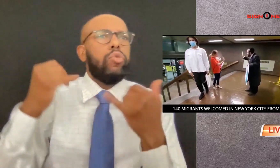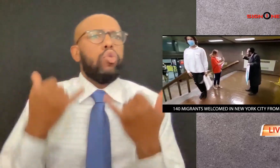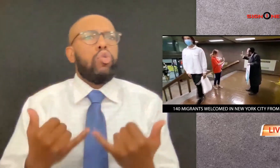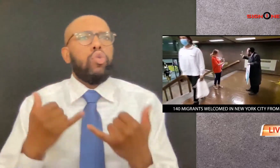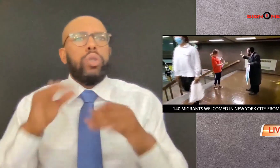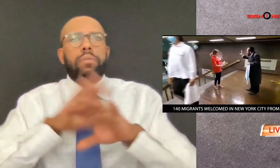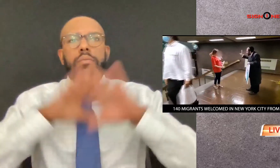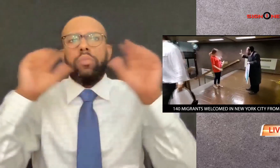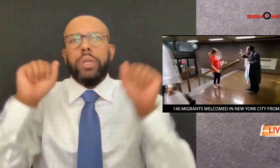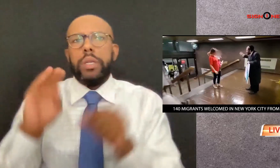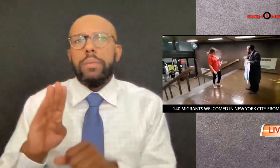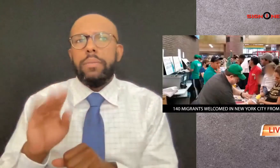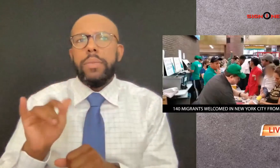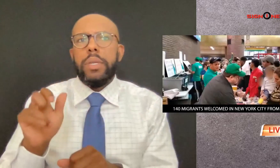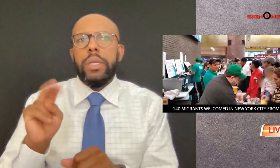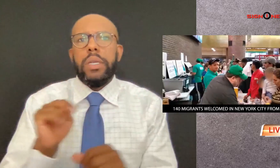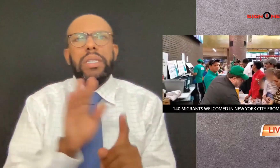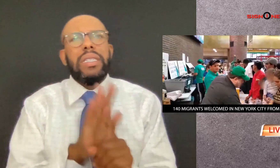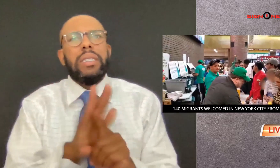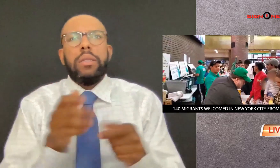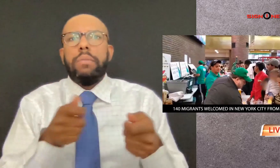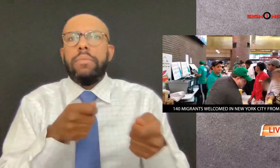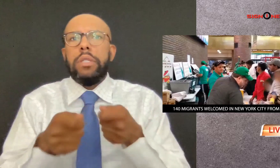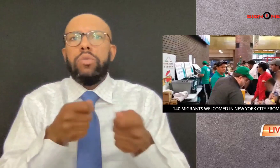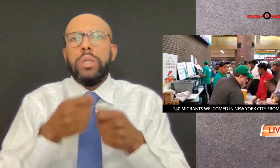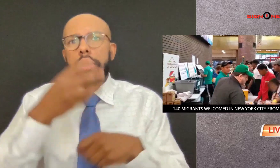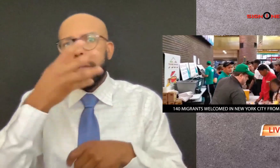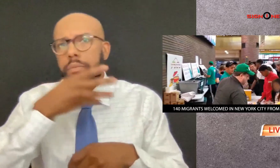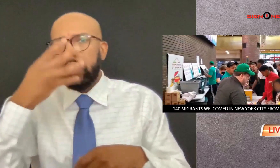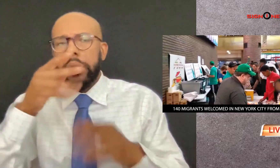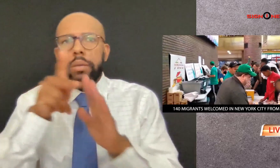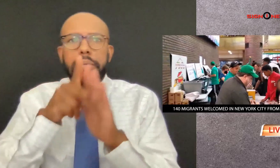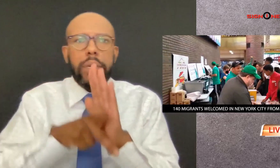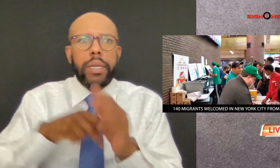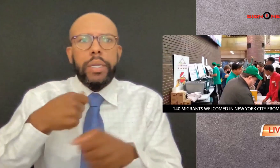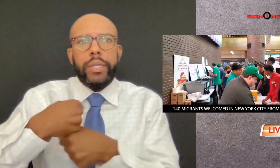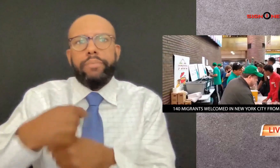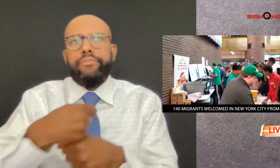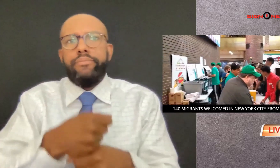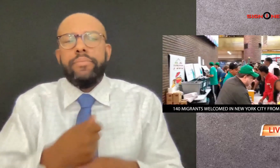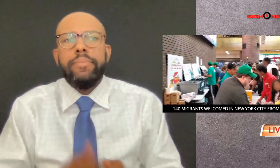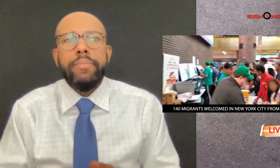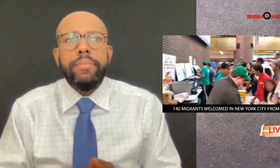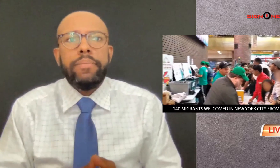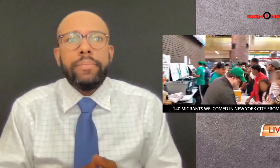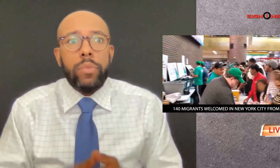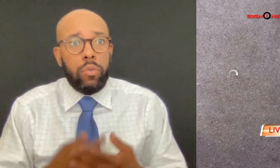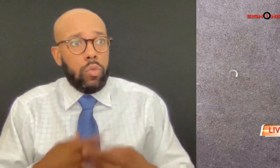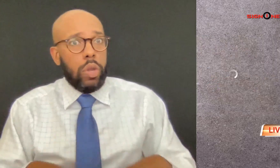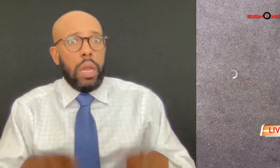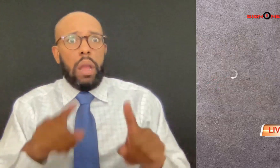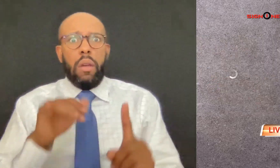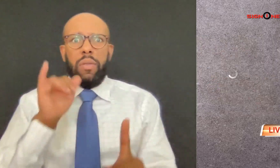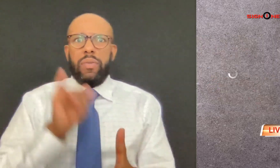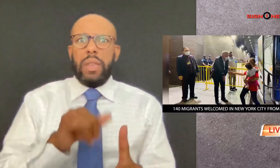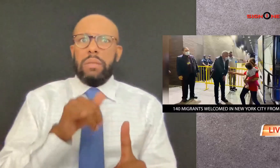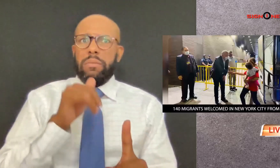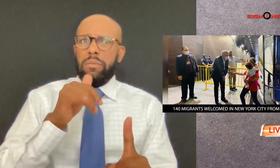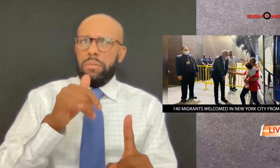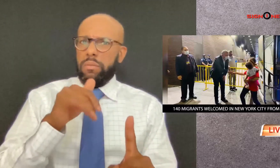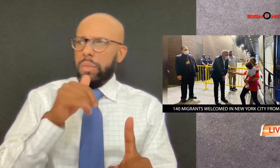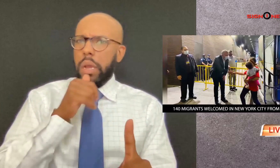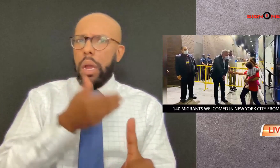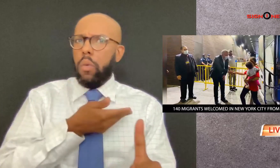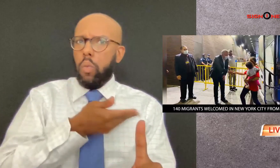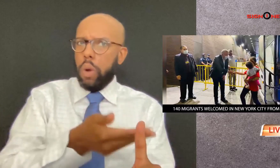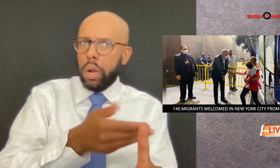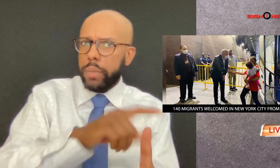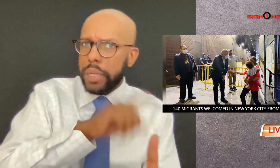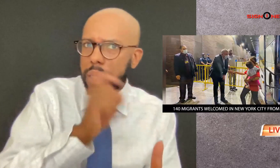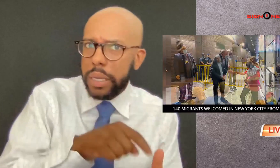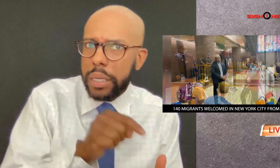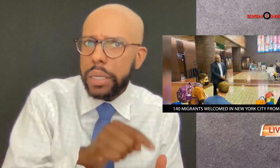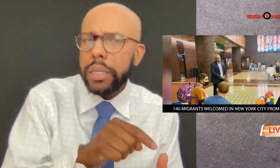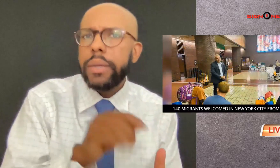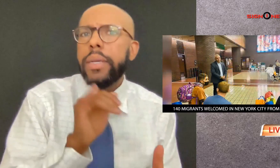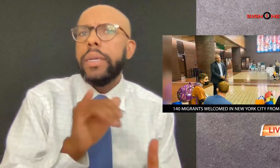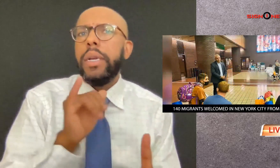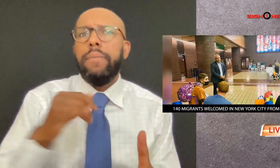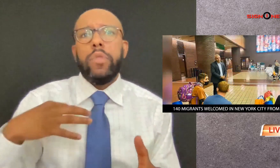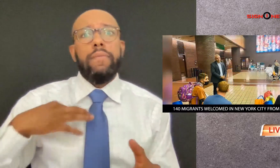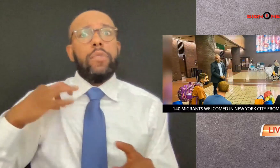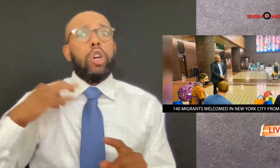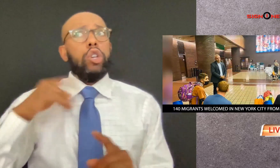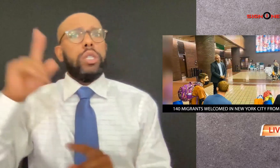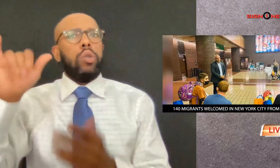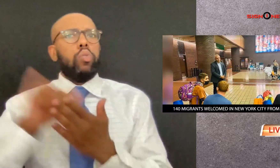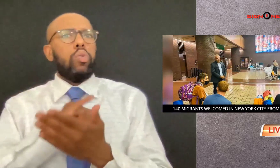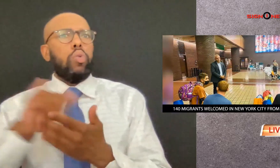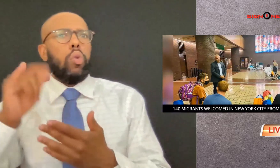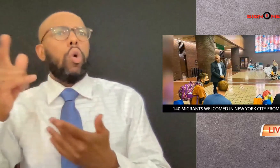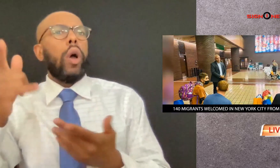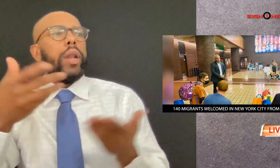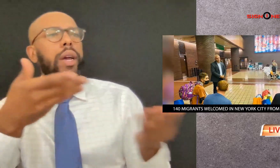buses to New York to protest the Biden Administration's immigration policies